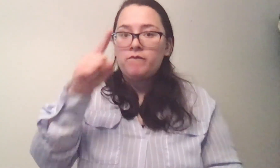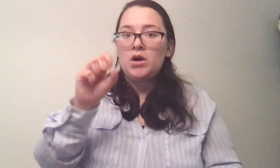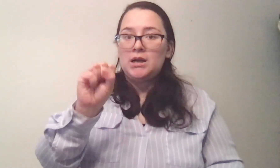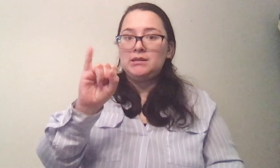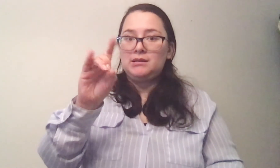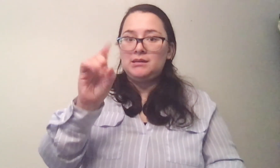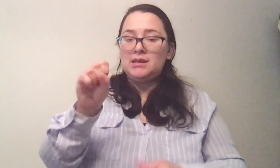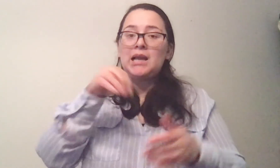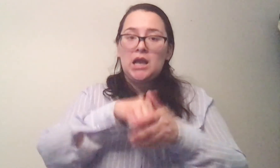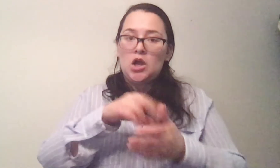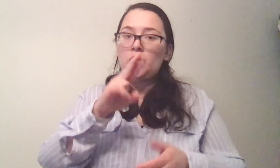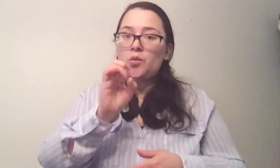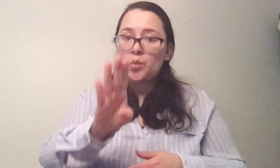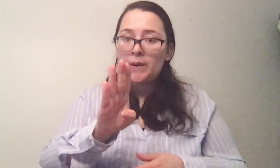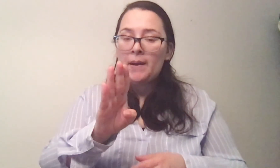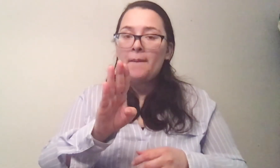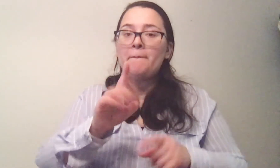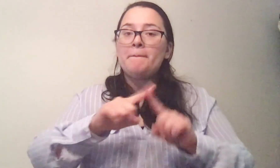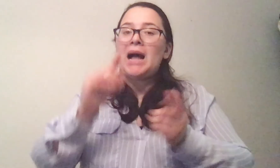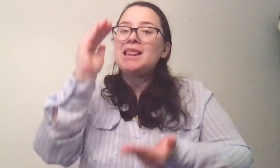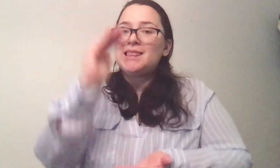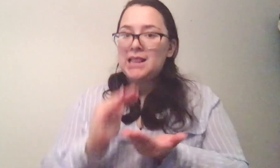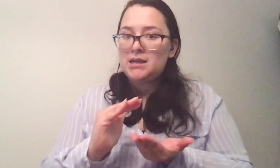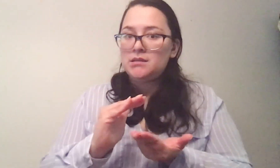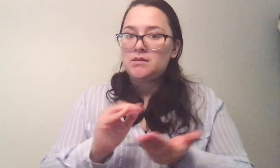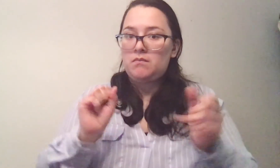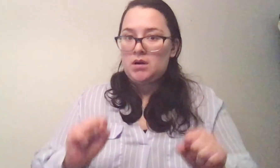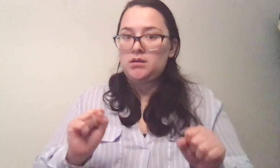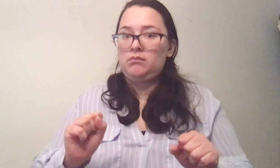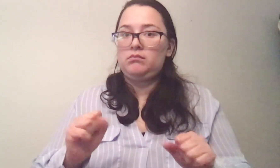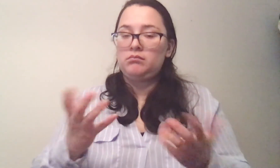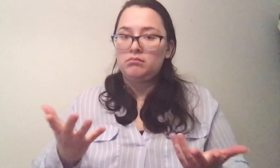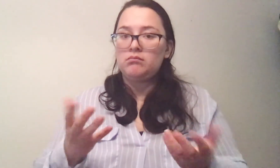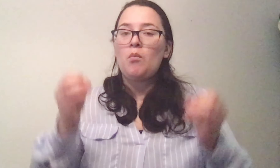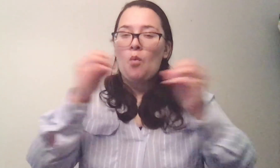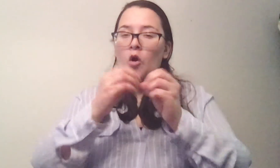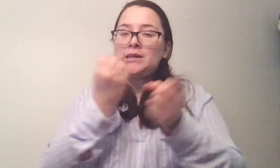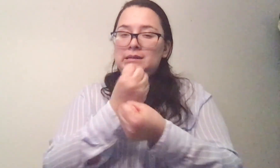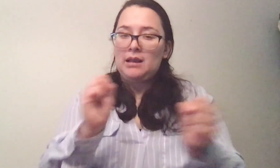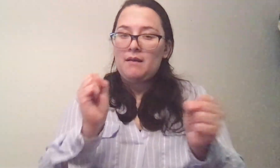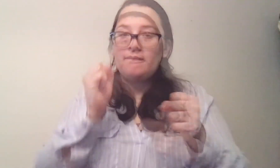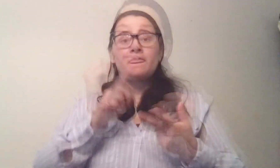for SIDS in the crib, but less of a possibility. More safe.